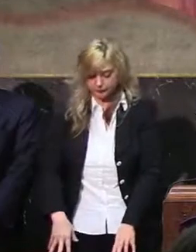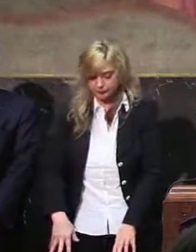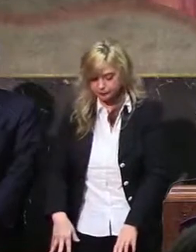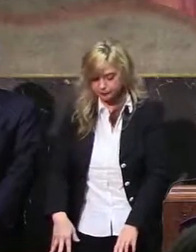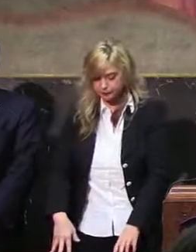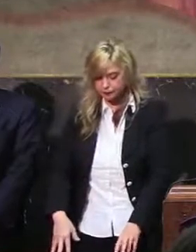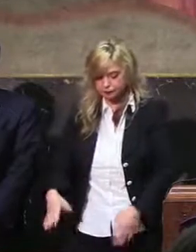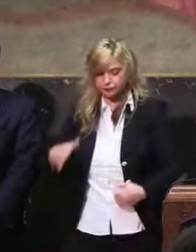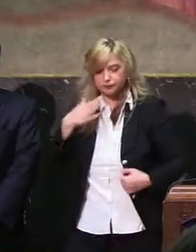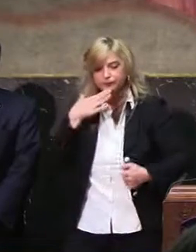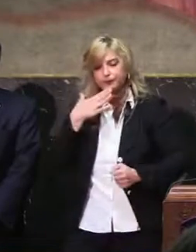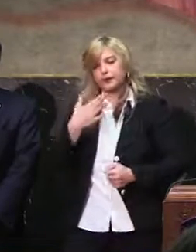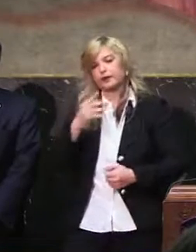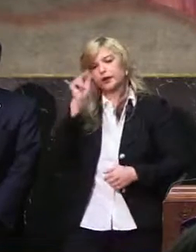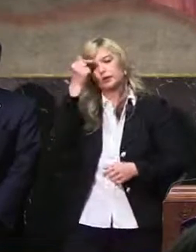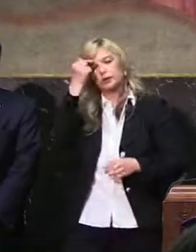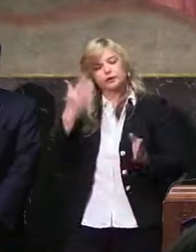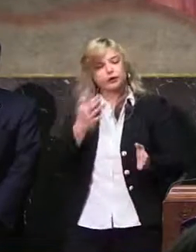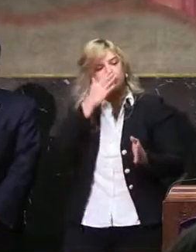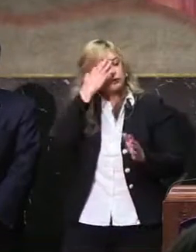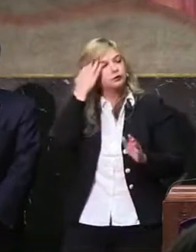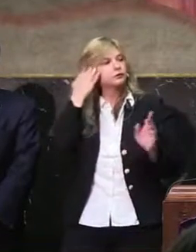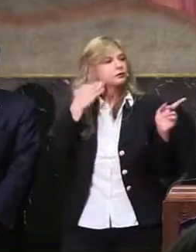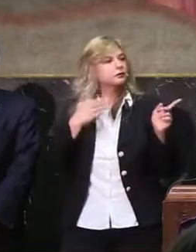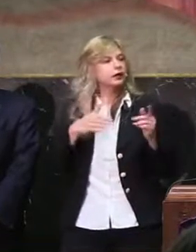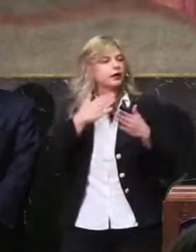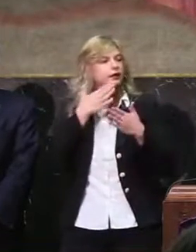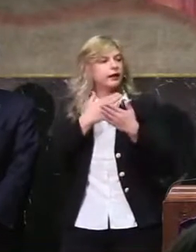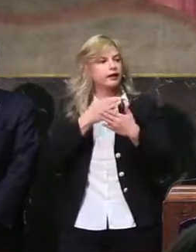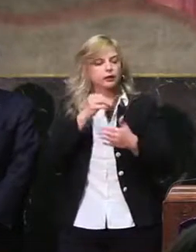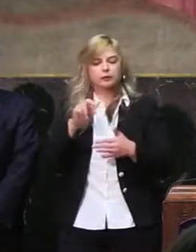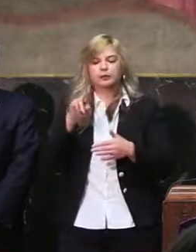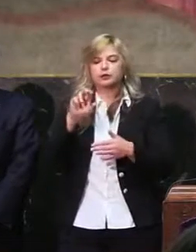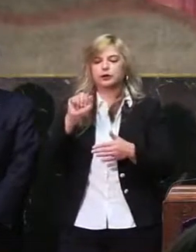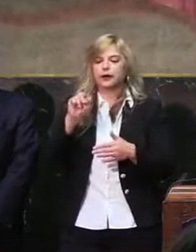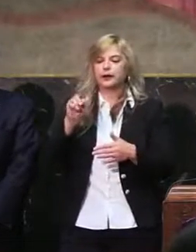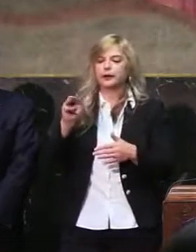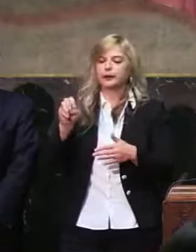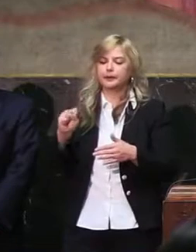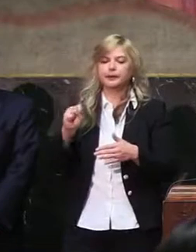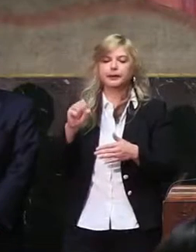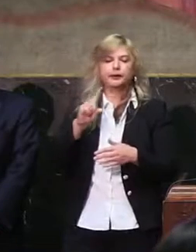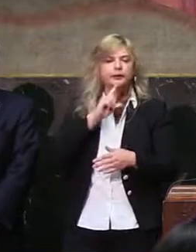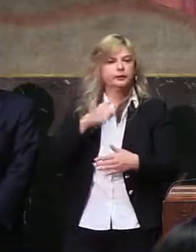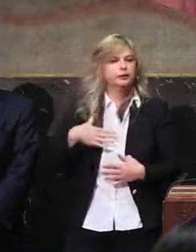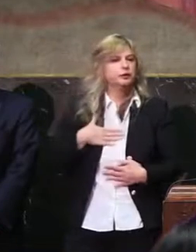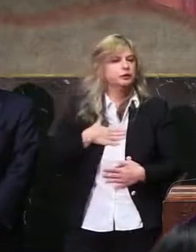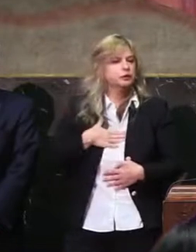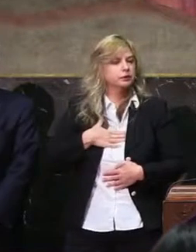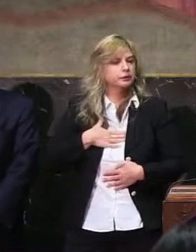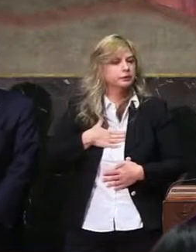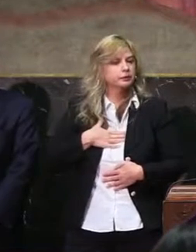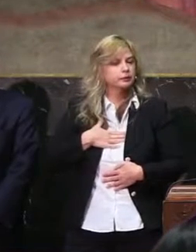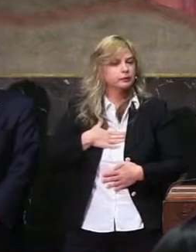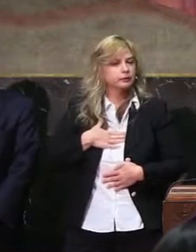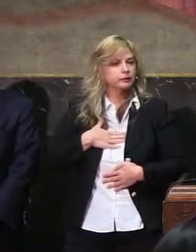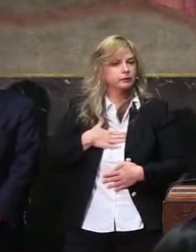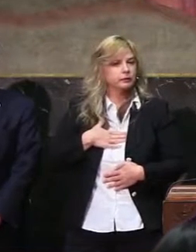Thank You, thank you governor and Thank You Mr. Adams I appreciate where we find ourselves